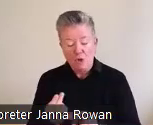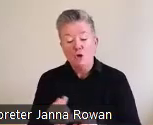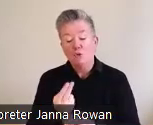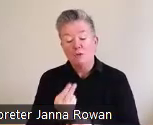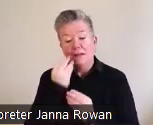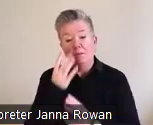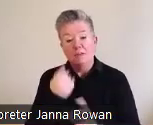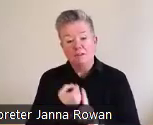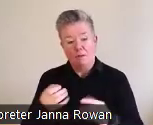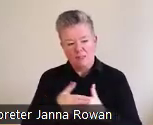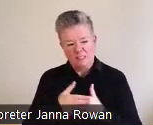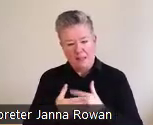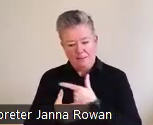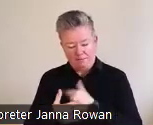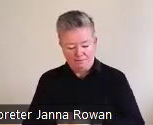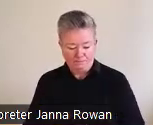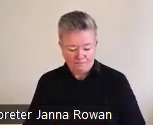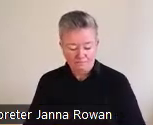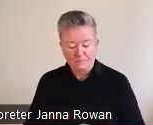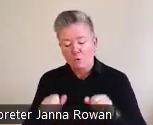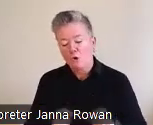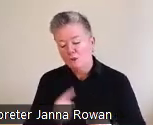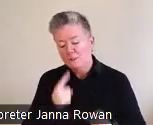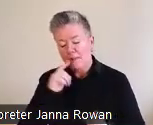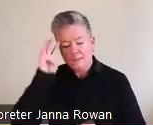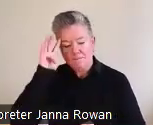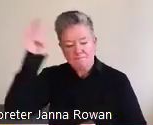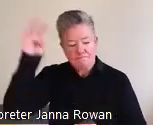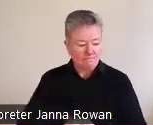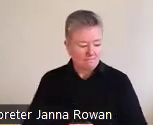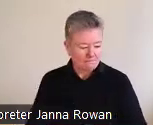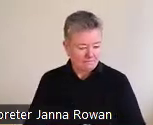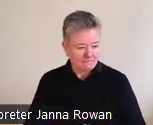the information on the slide, we could say, given